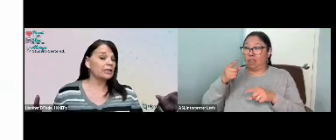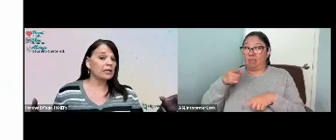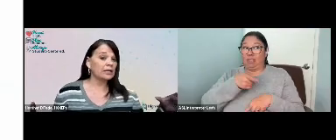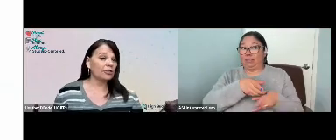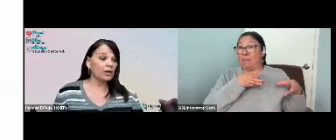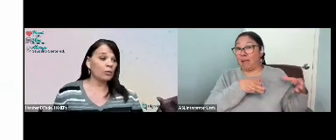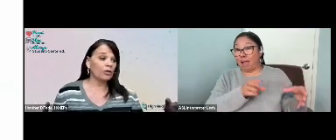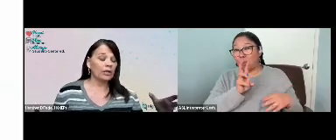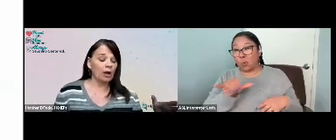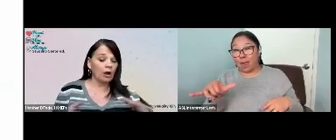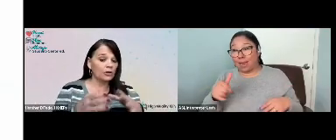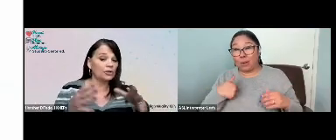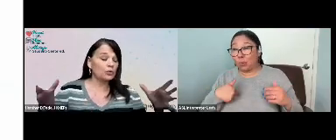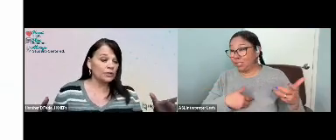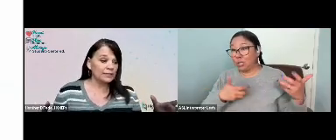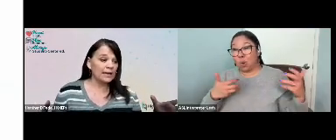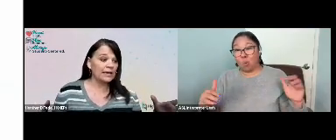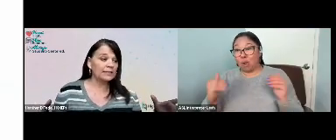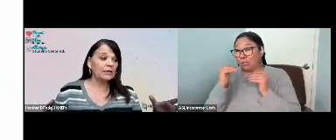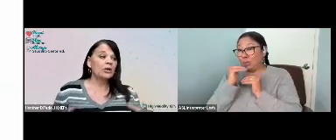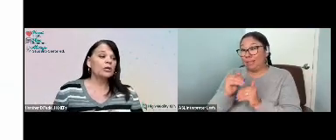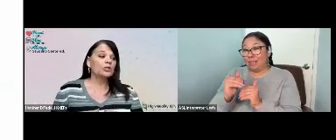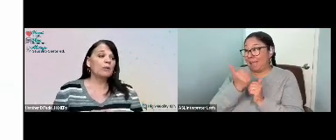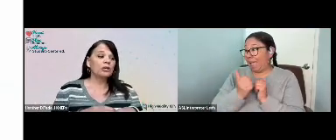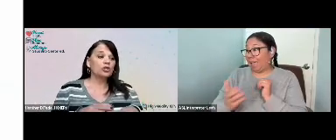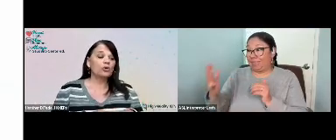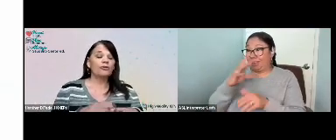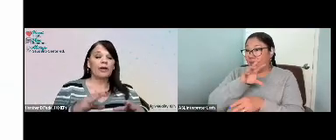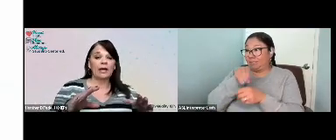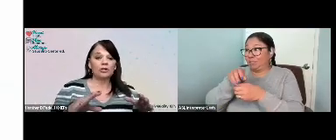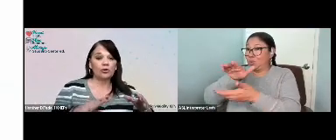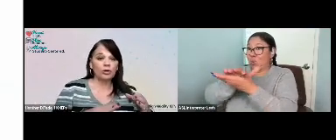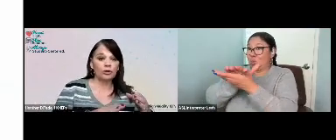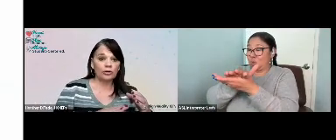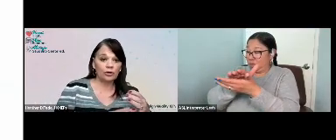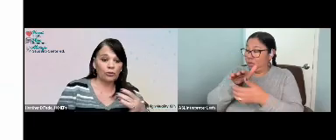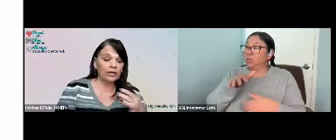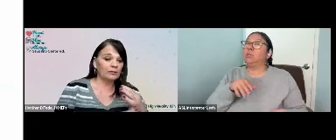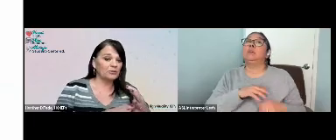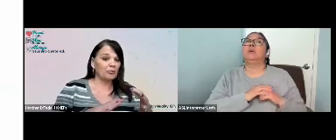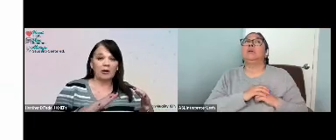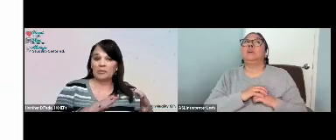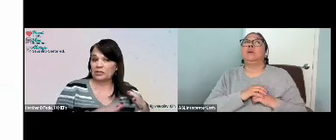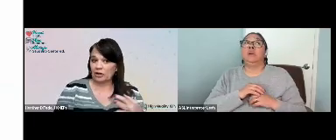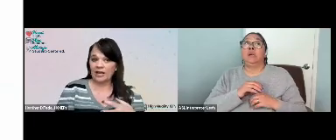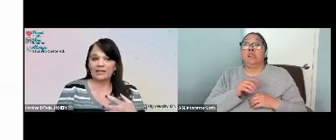not limiting anything within our school sites. So, making sure that your curriculum departments,